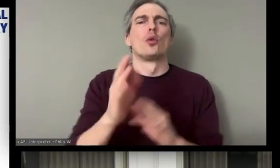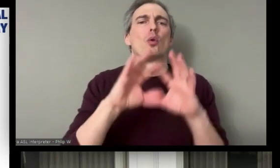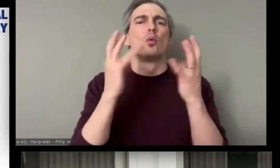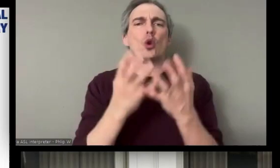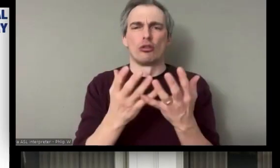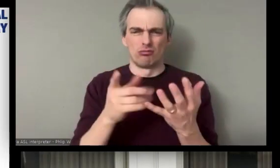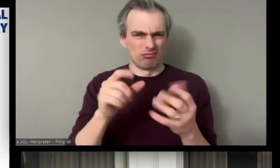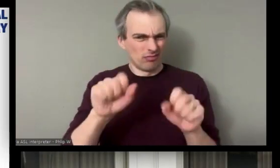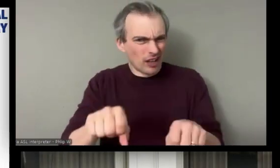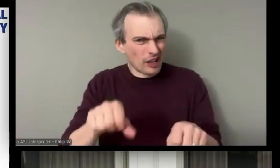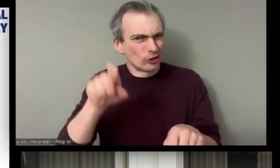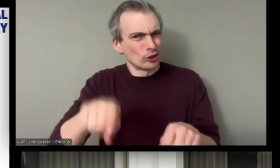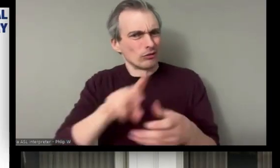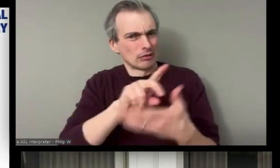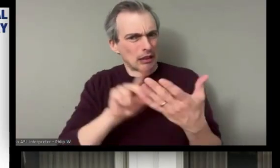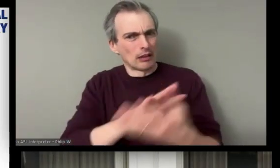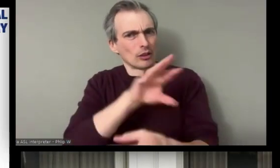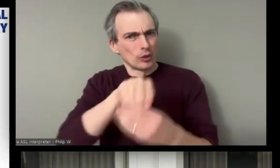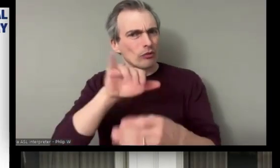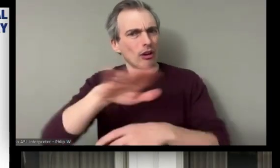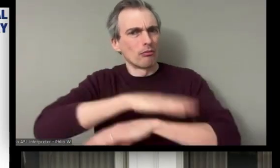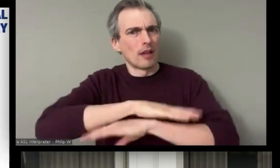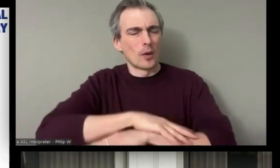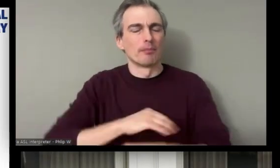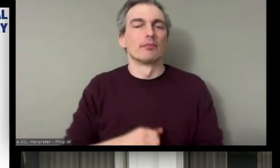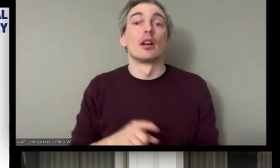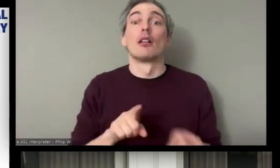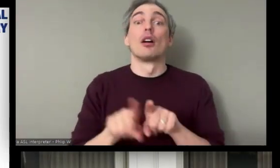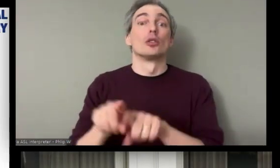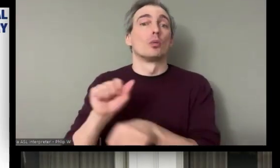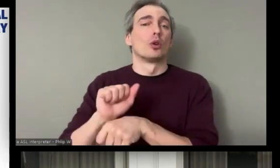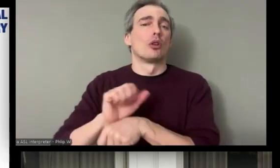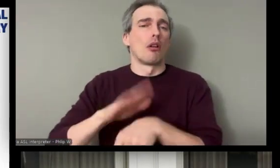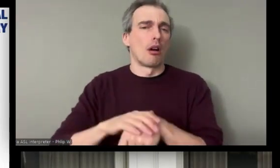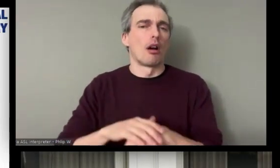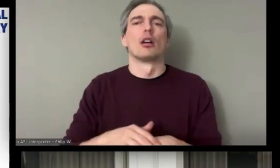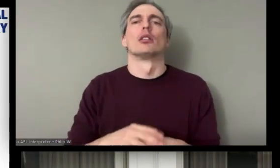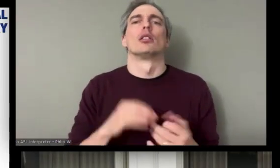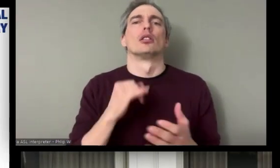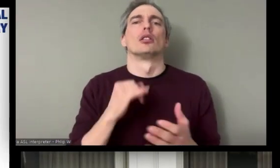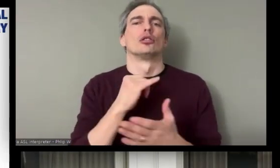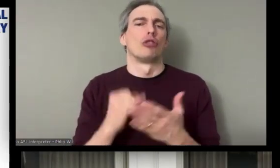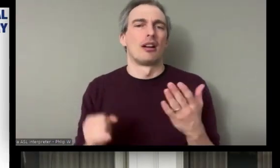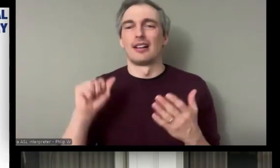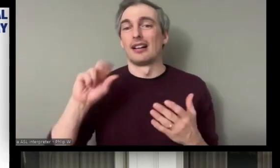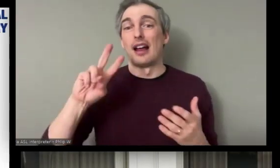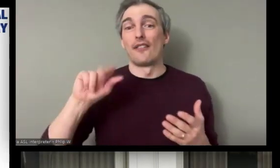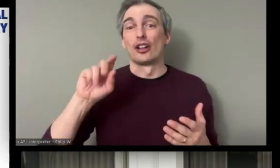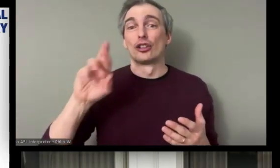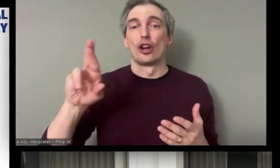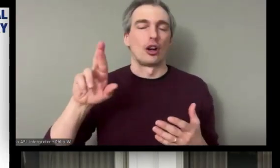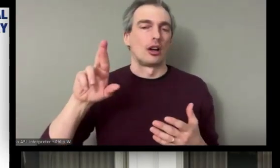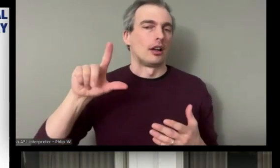They are also working on a feature to draw avatar legs. So as soon as I saw that feature, I was like... You're gonna have developers